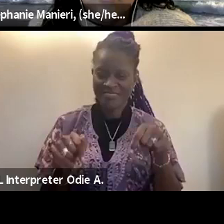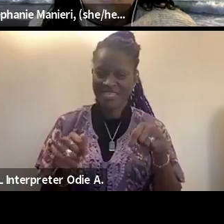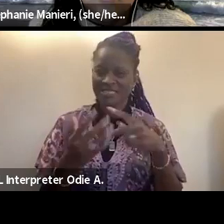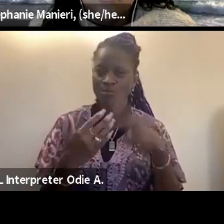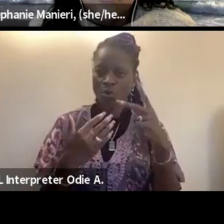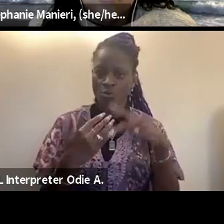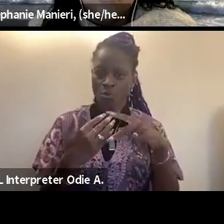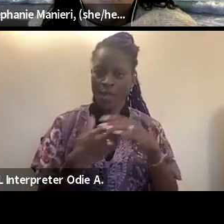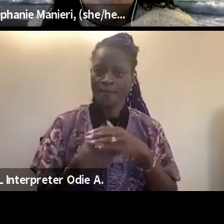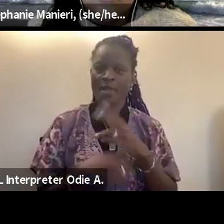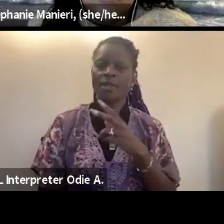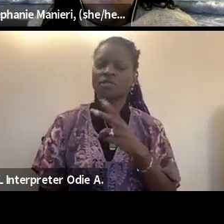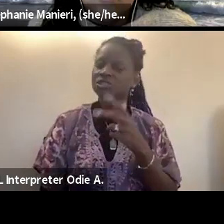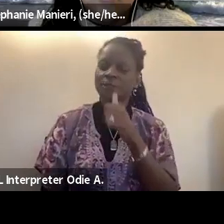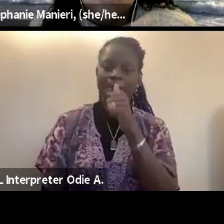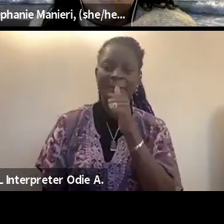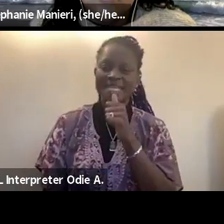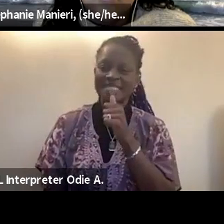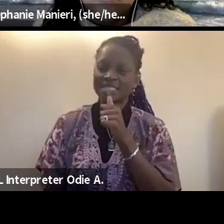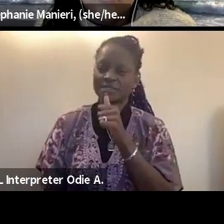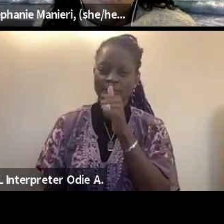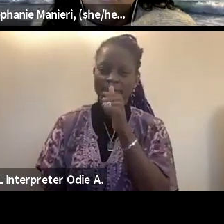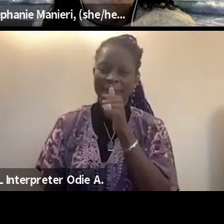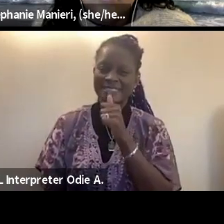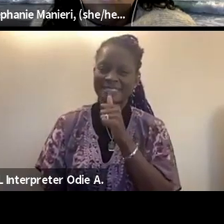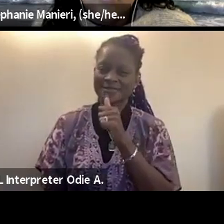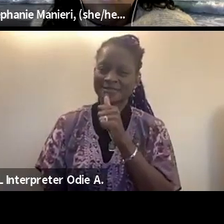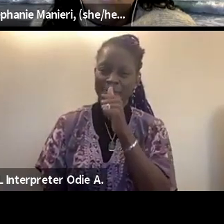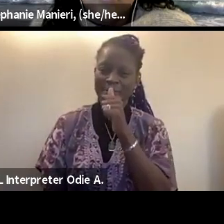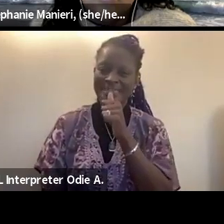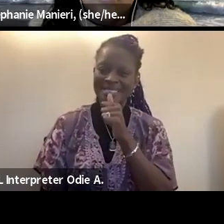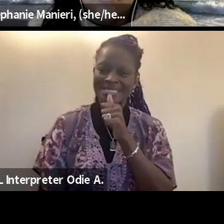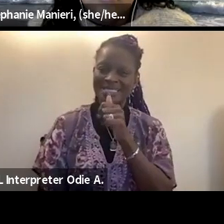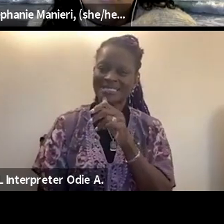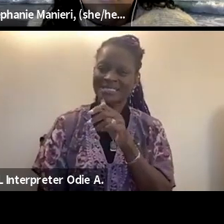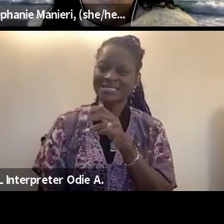patience, patience has been what has been extremely important,